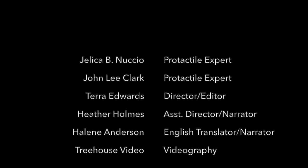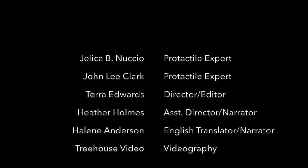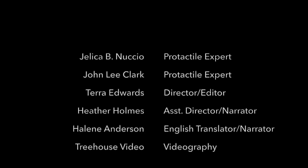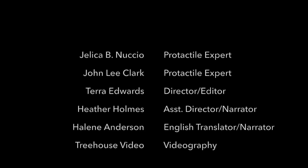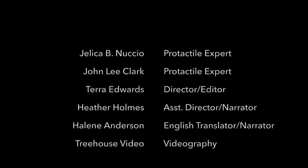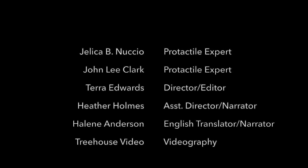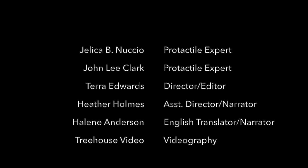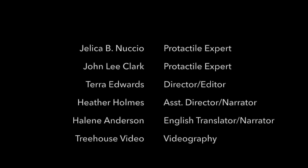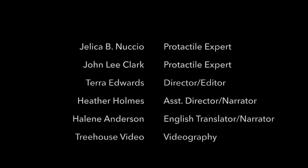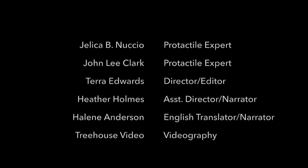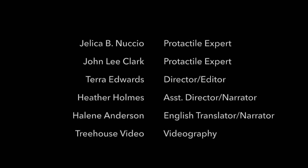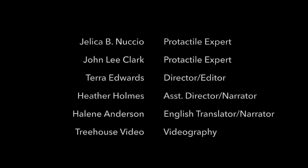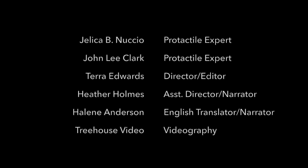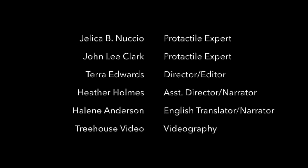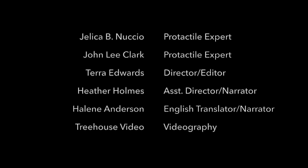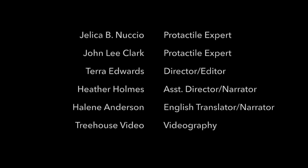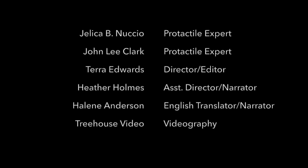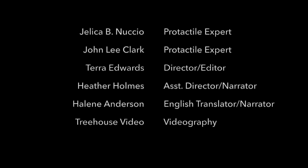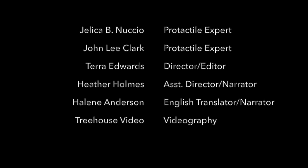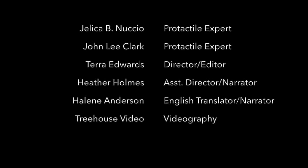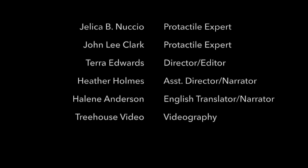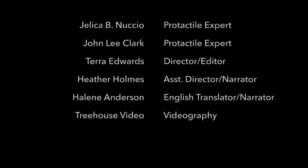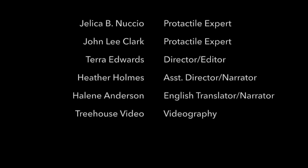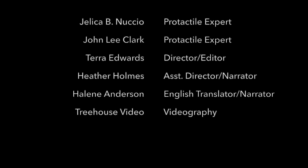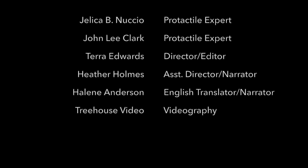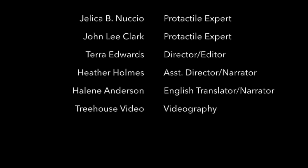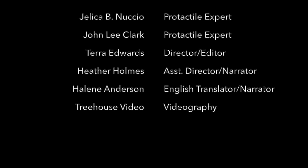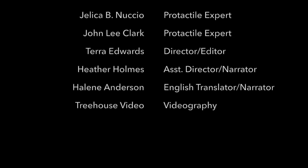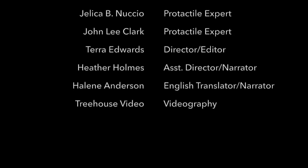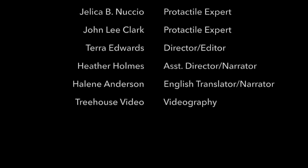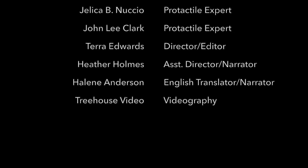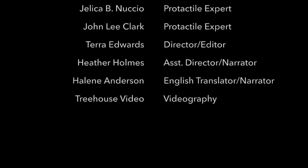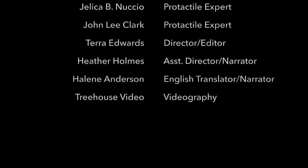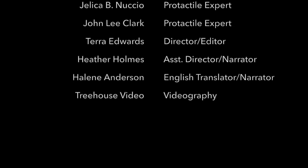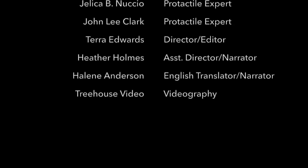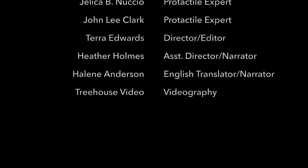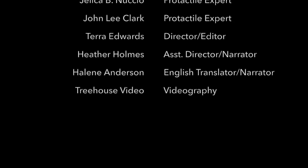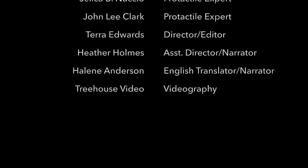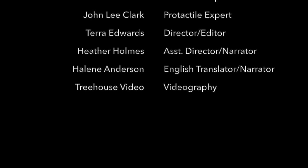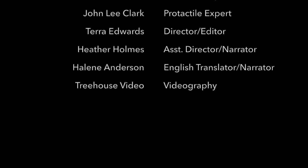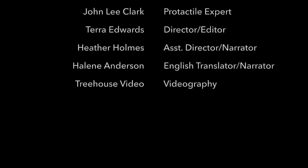Terra Edwards, Director/Editor. Heather Holmes, Asst. Director/Narrator.